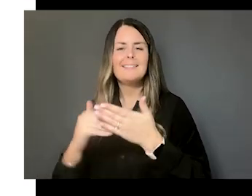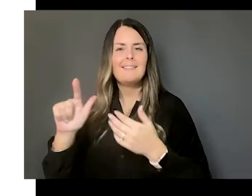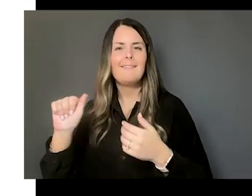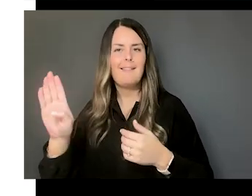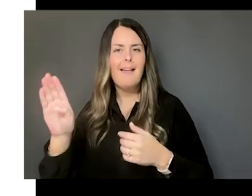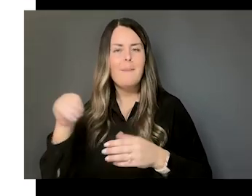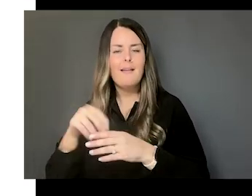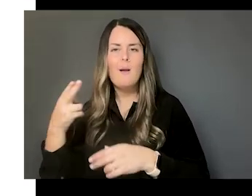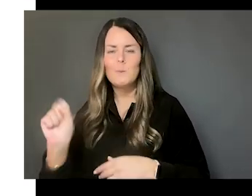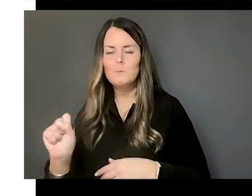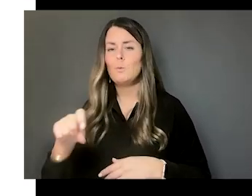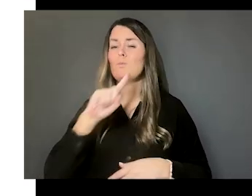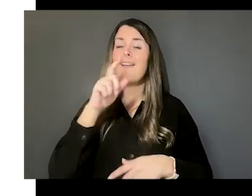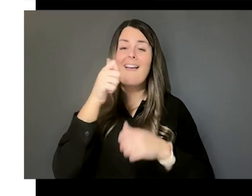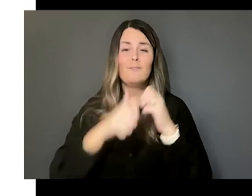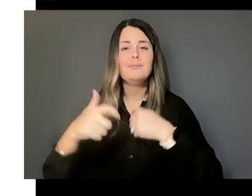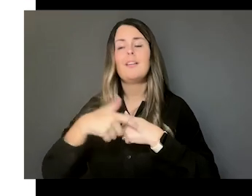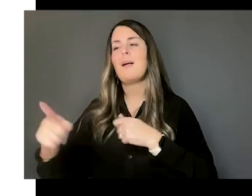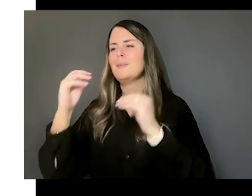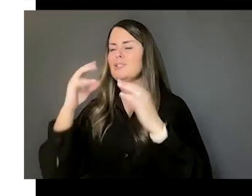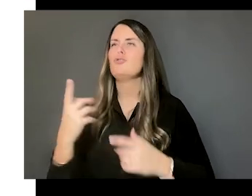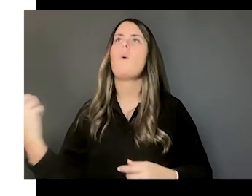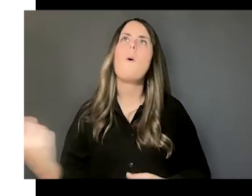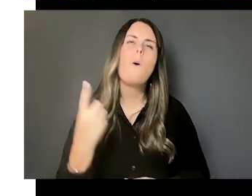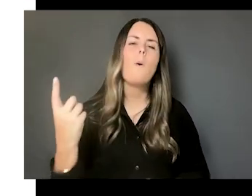And every time the teacher is telling us what a great experience it was